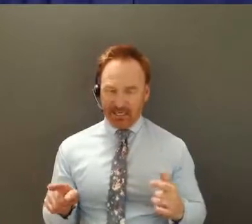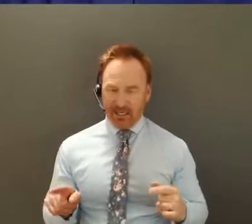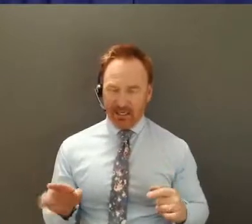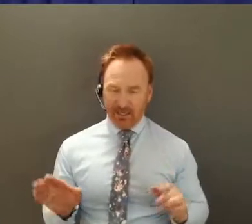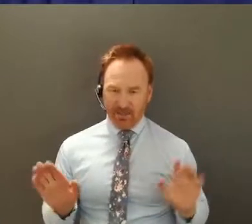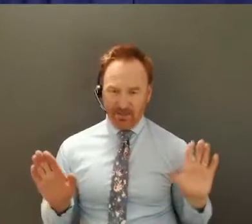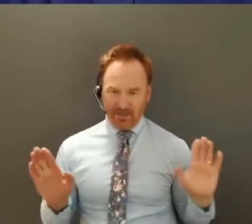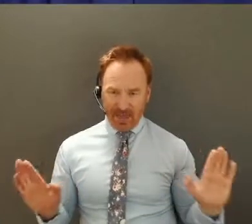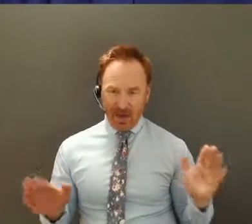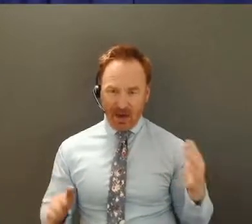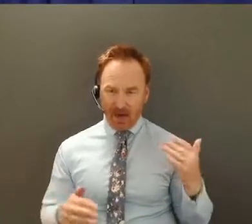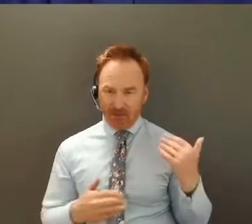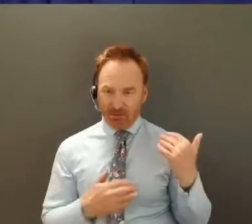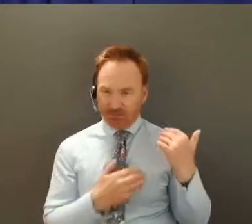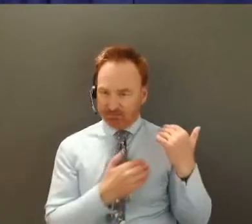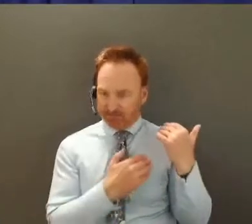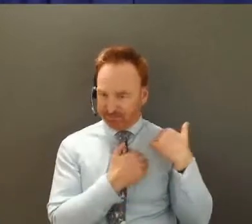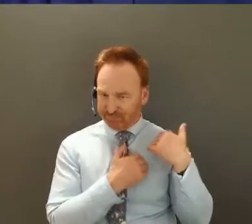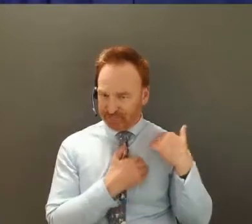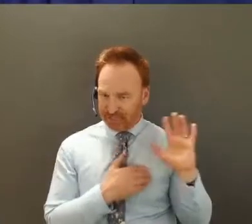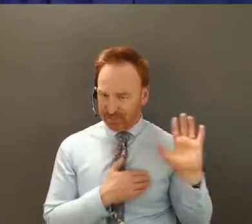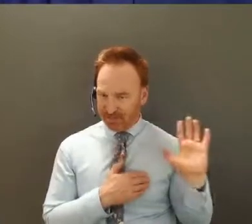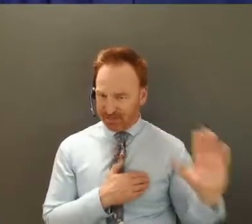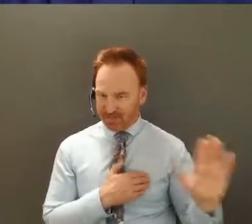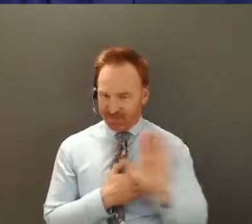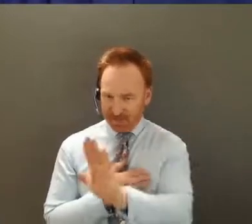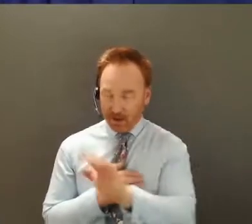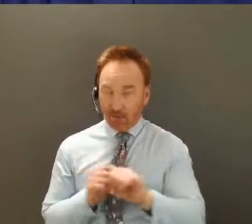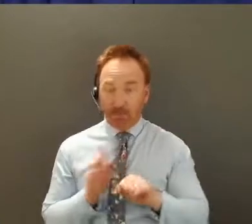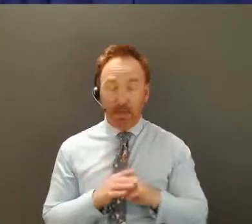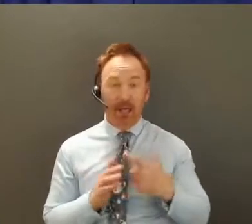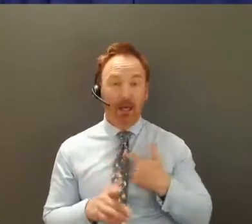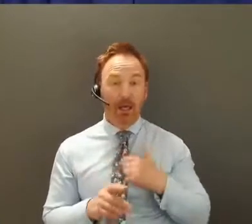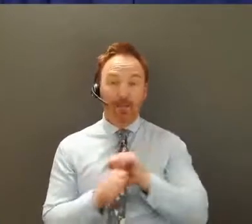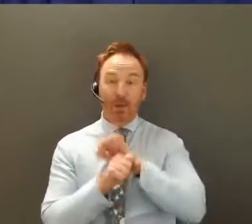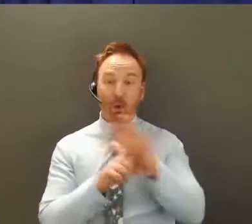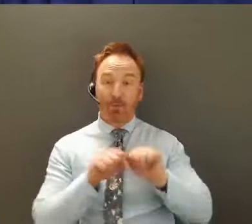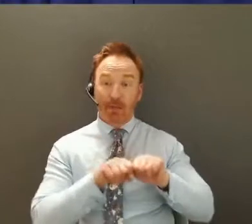very stressful dealing with the situations in the community